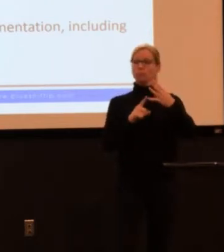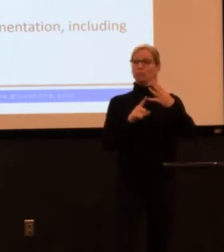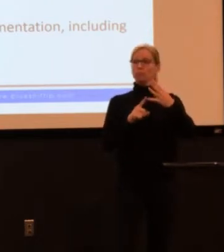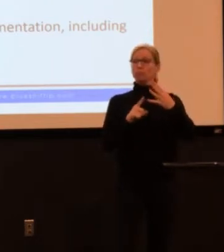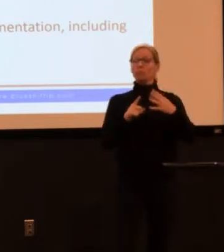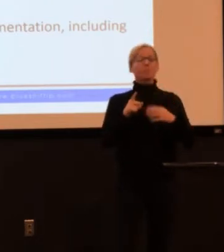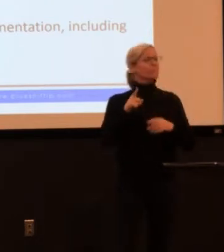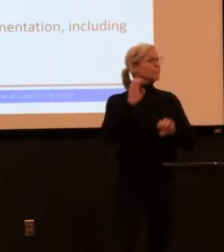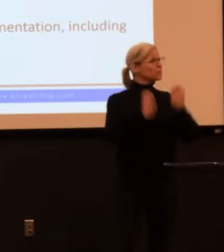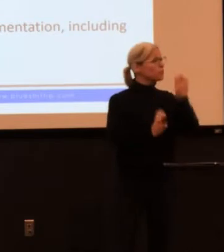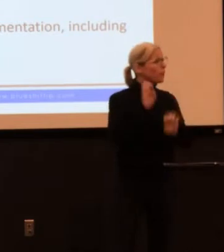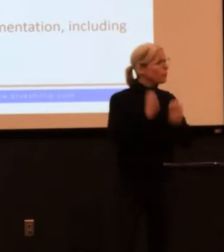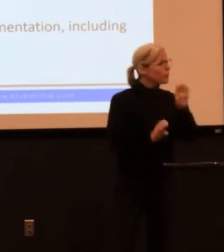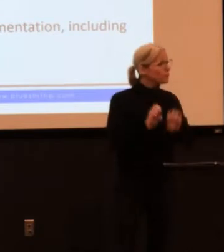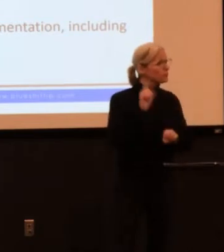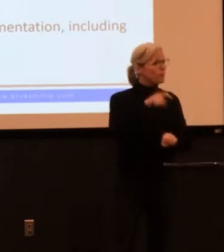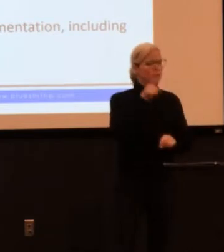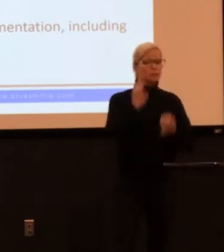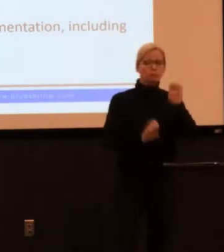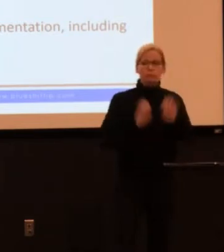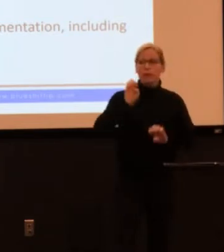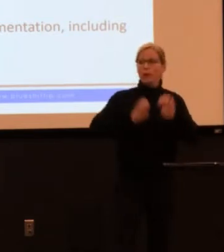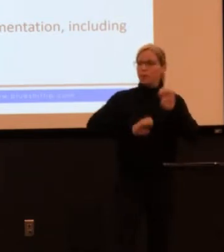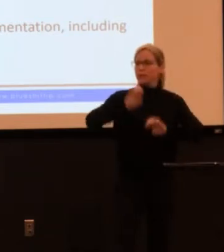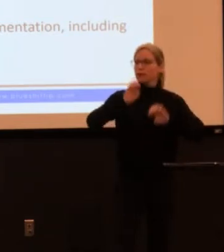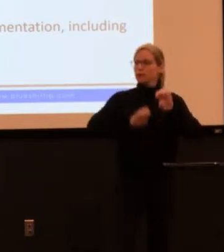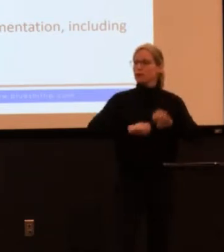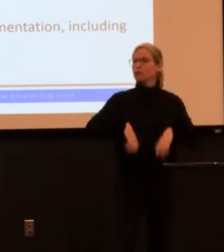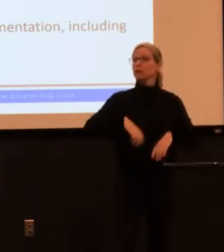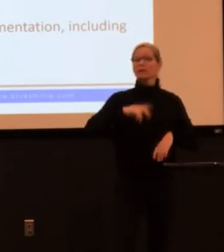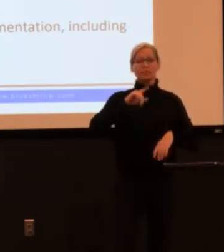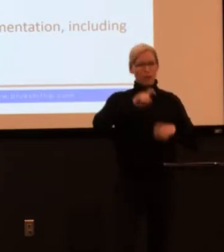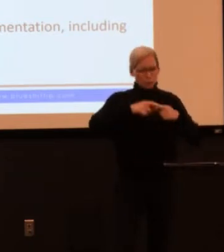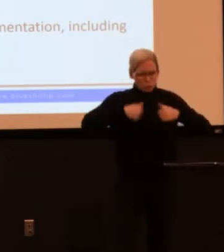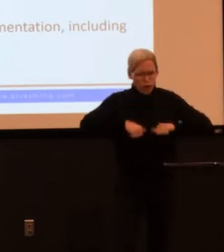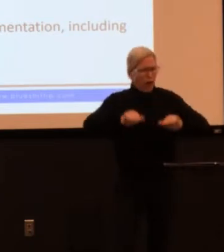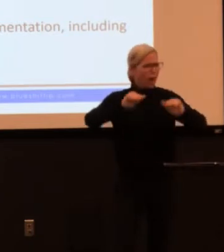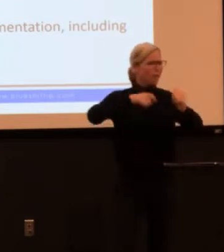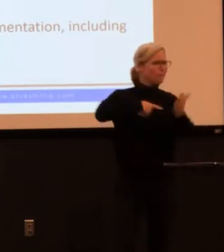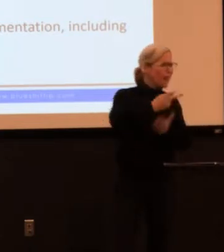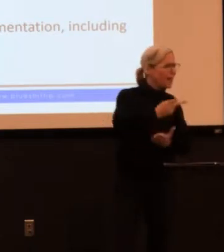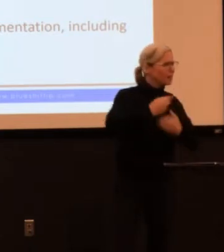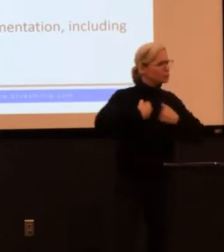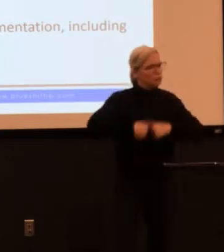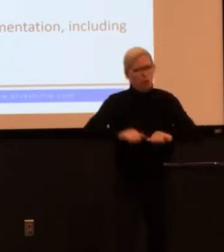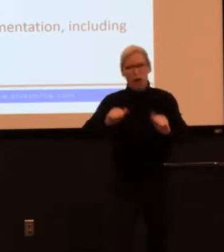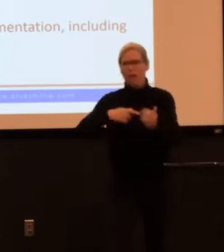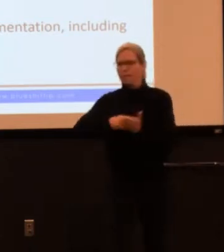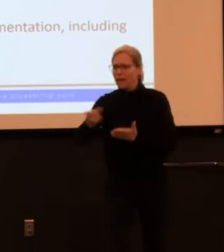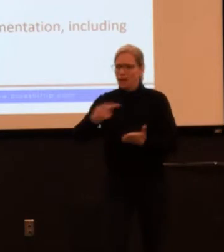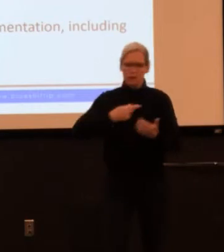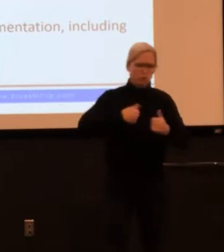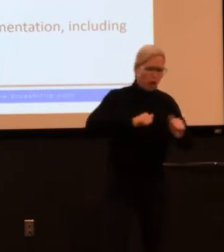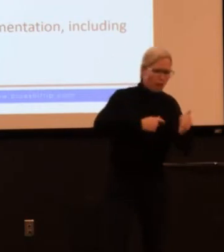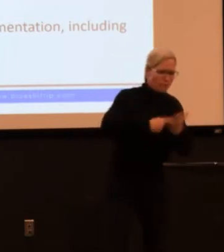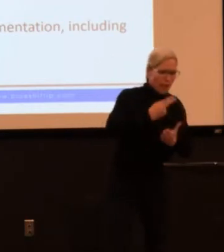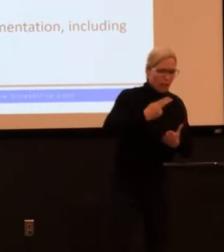Did you have to try things and fail at them before coming up with the solution?